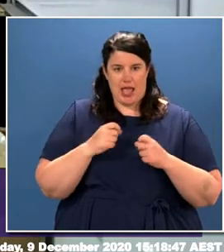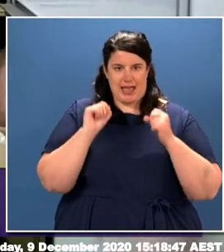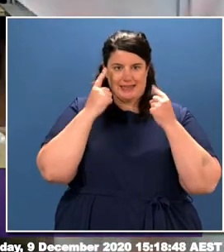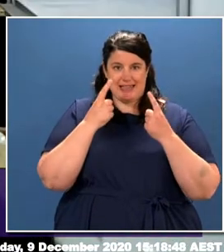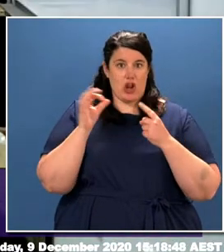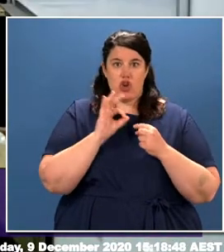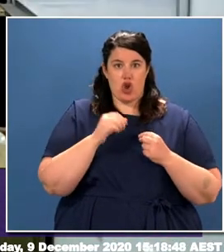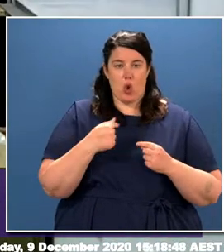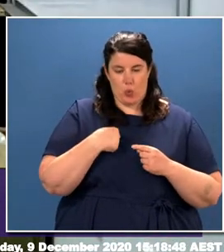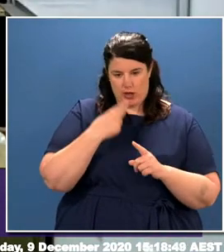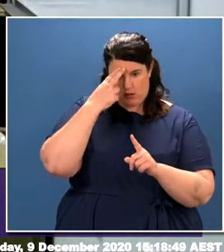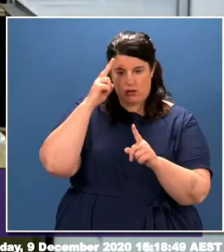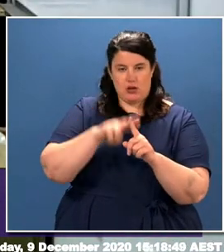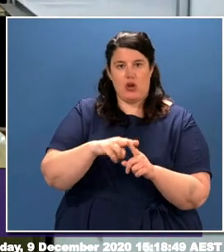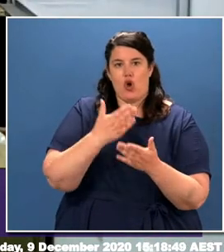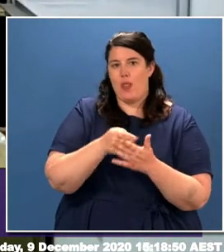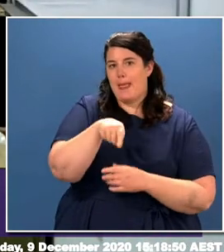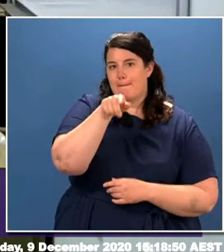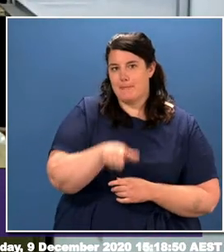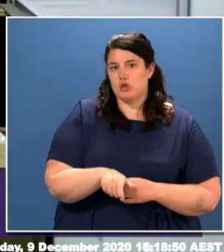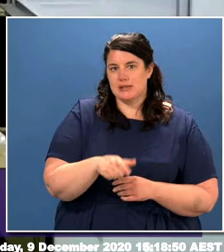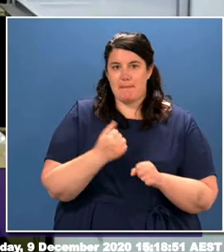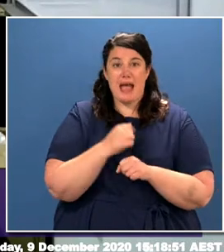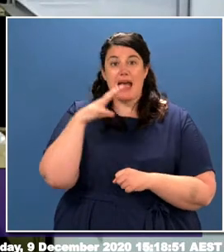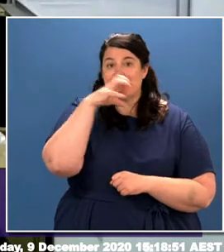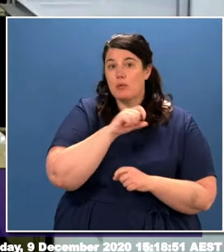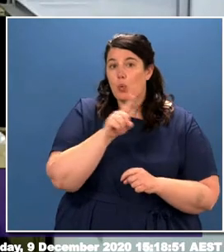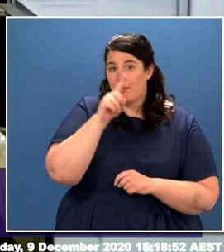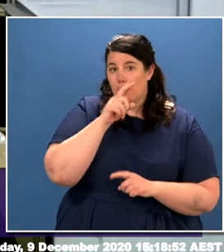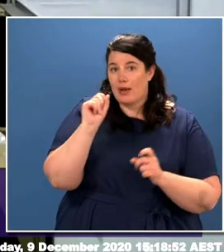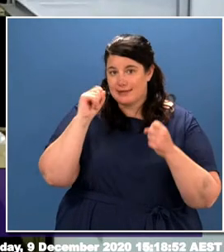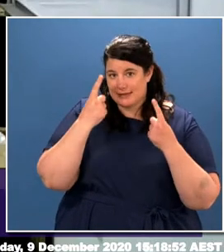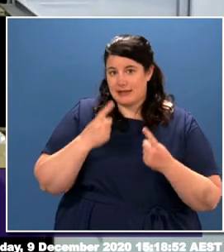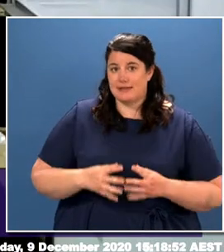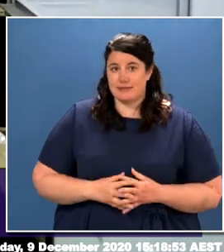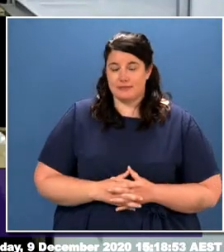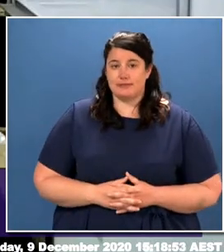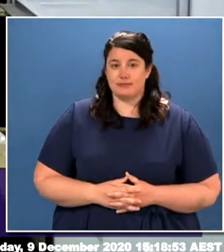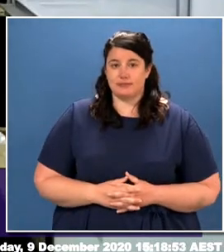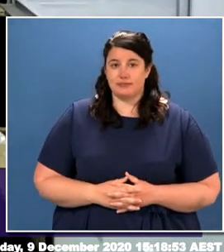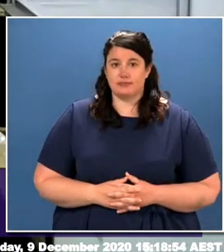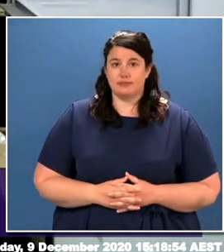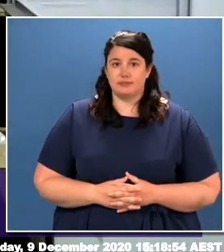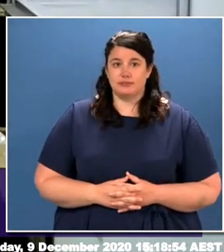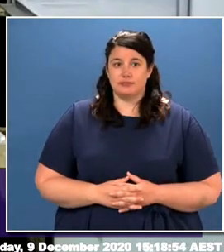Not us putting an interpretation over it, making an assumption. Thank you. Ms Eastman, it would help me if you told me